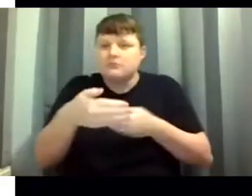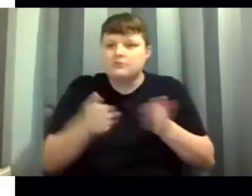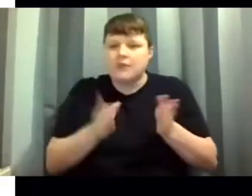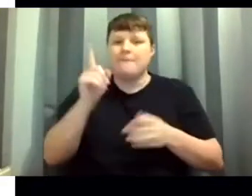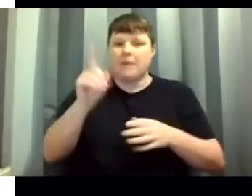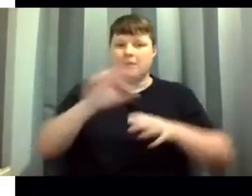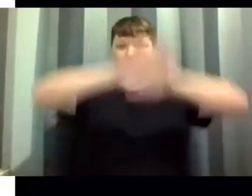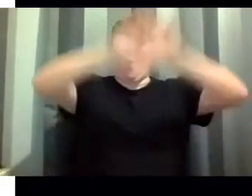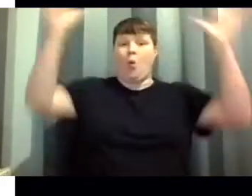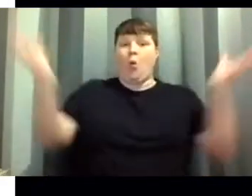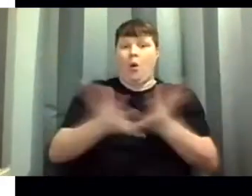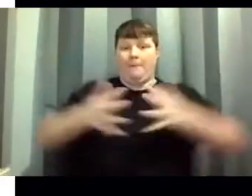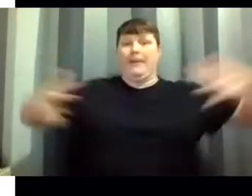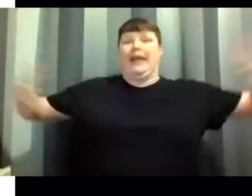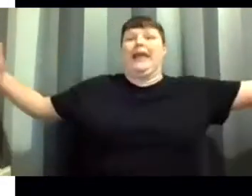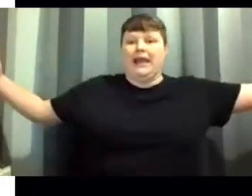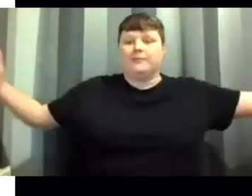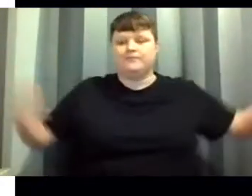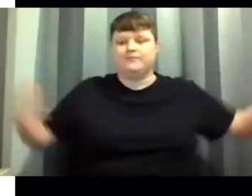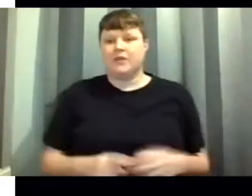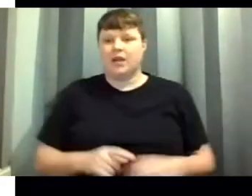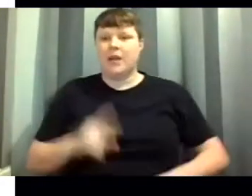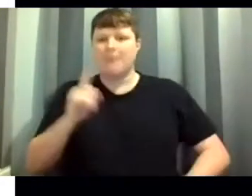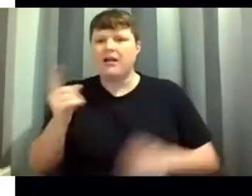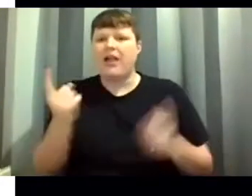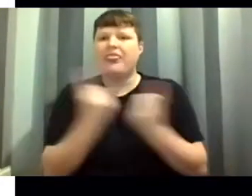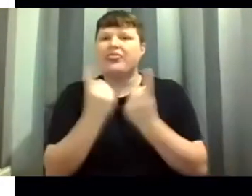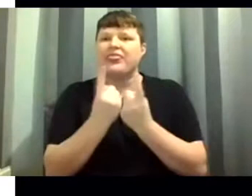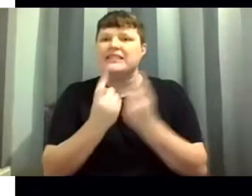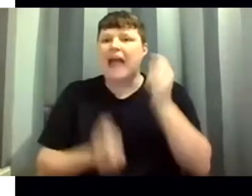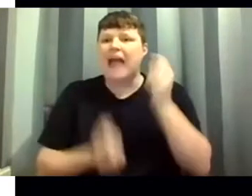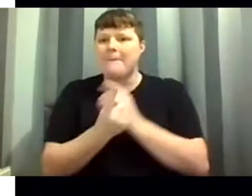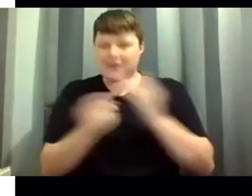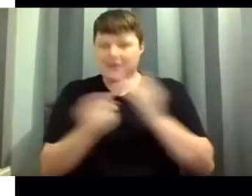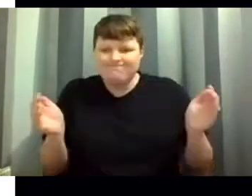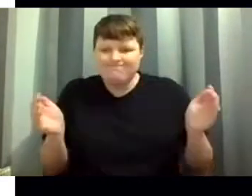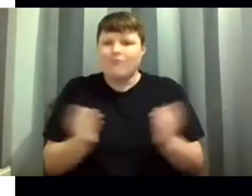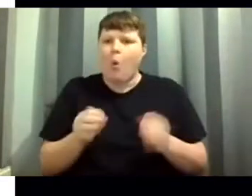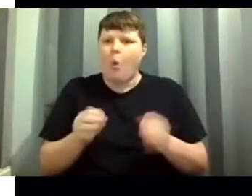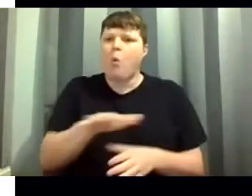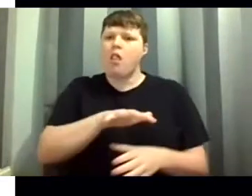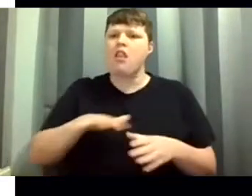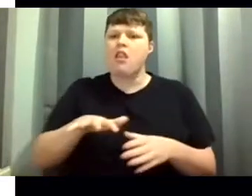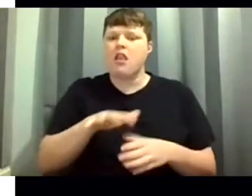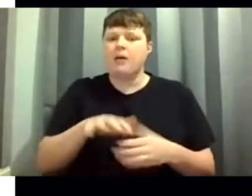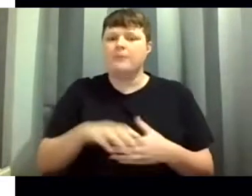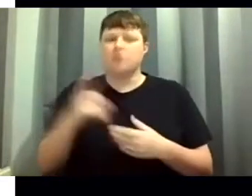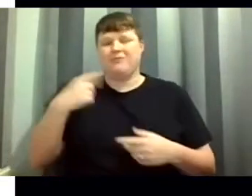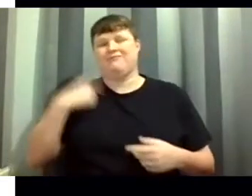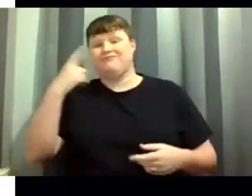at scales much smaller than that and we generally kind of refer to that as just the physics.